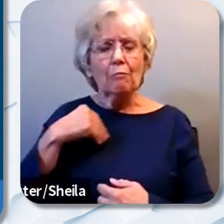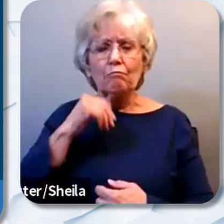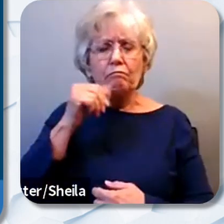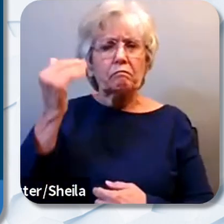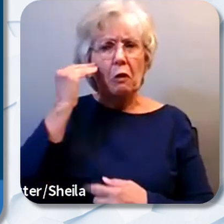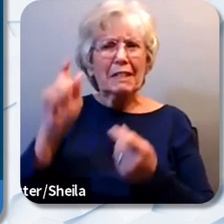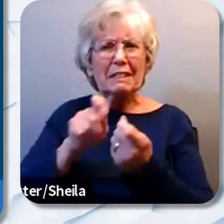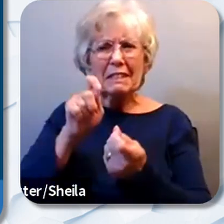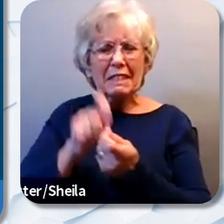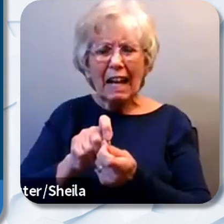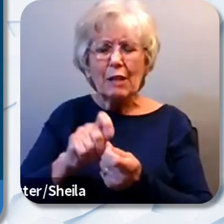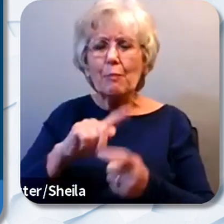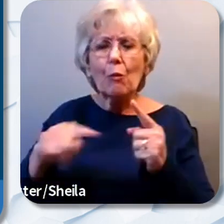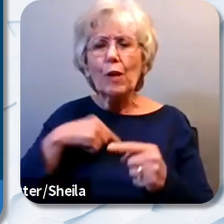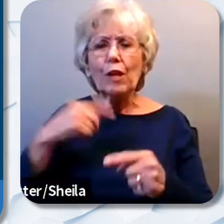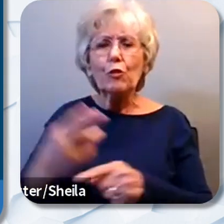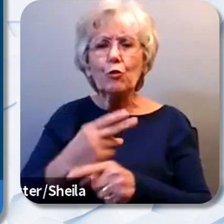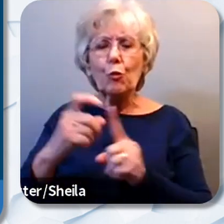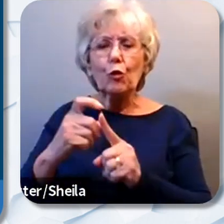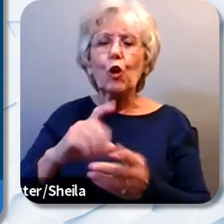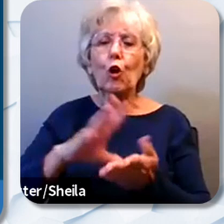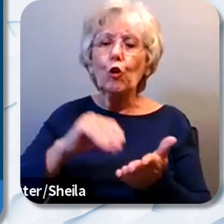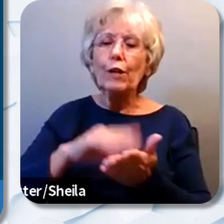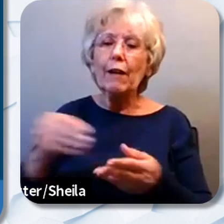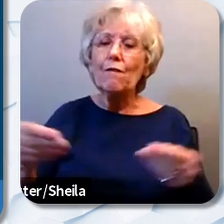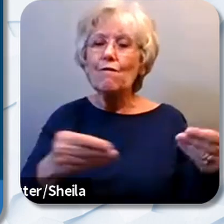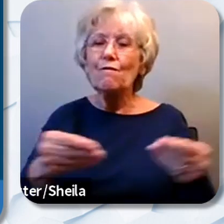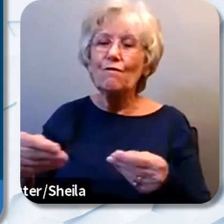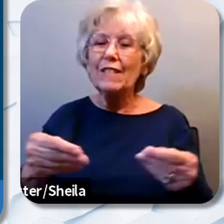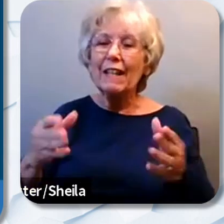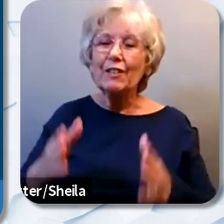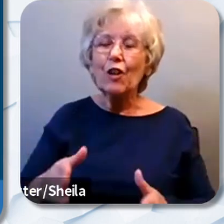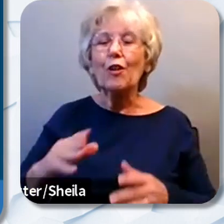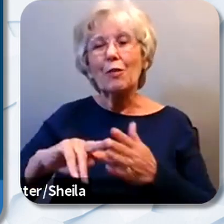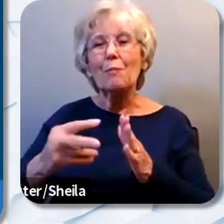and we we use the word learning facilitator for teacher, so if I say. lf for learning facilitator,